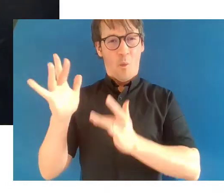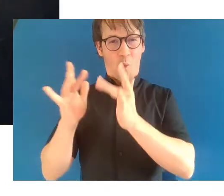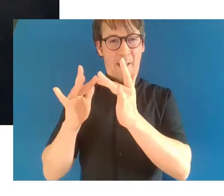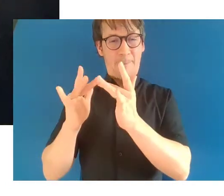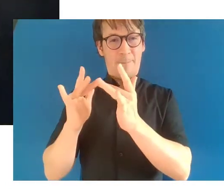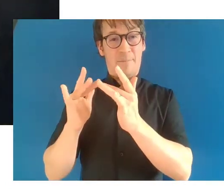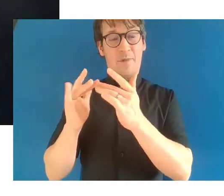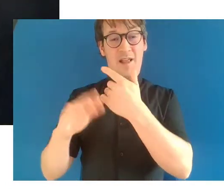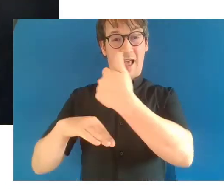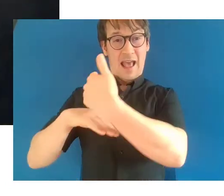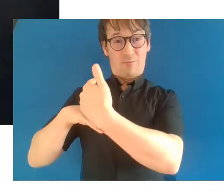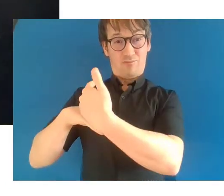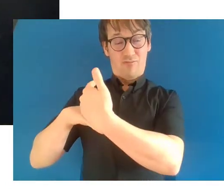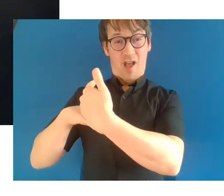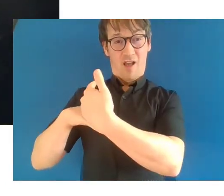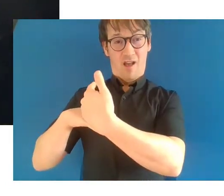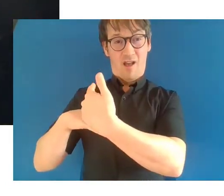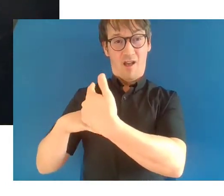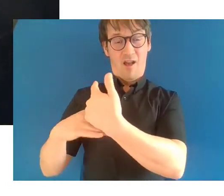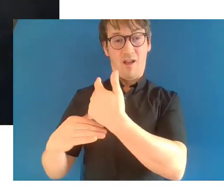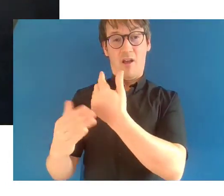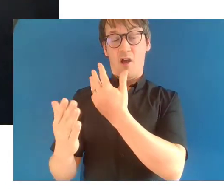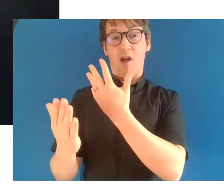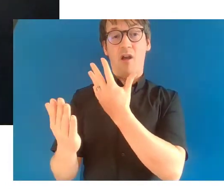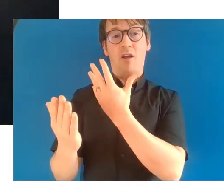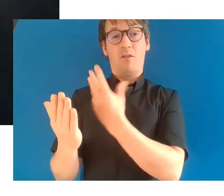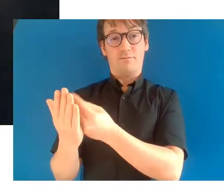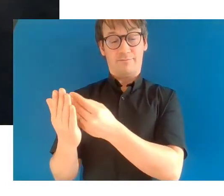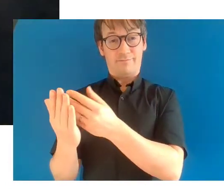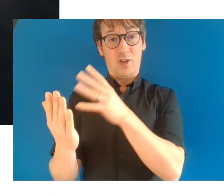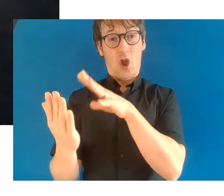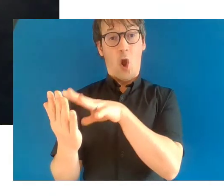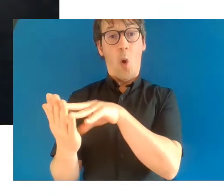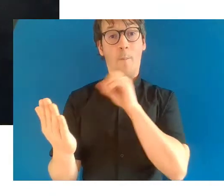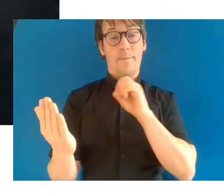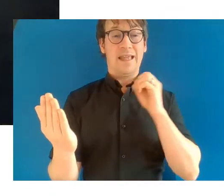So at the top is a screen and you can see a picture of me on the screen.